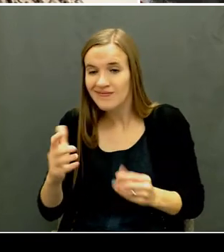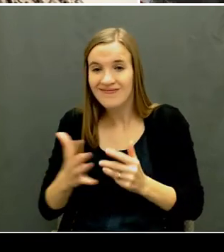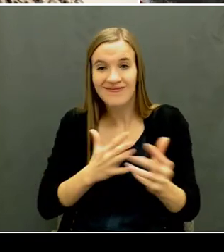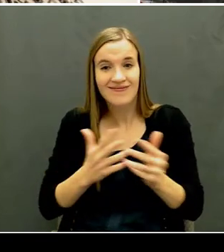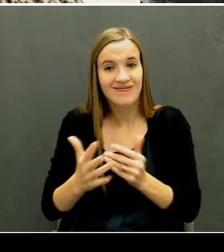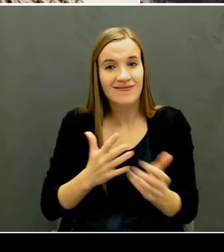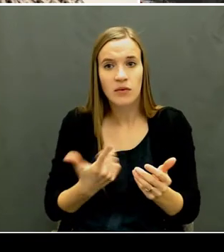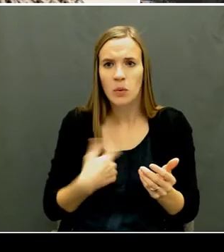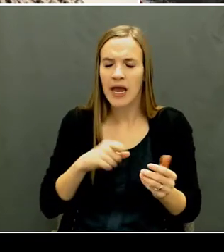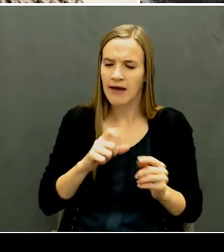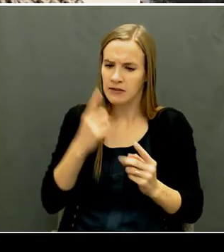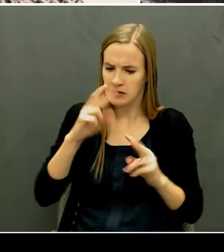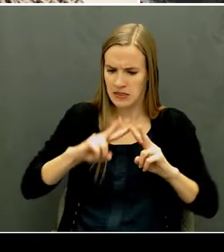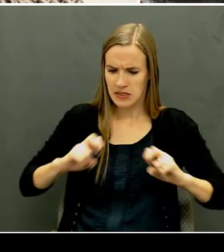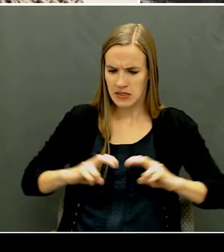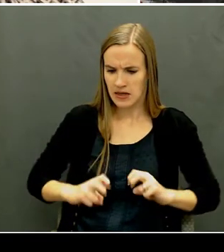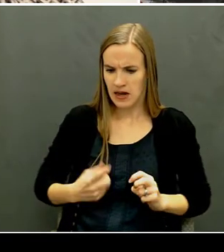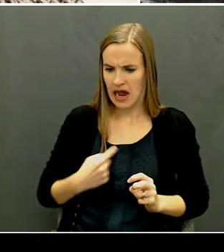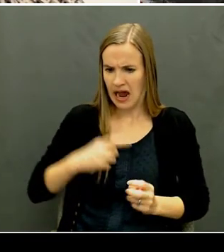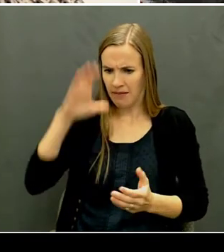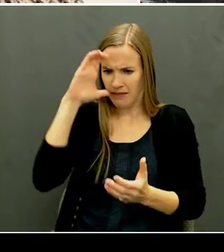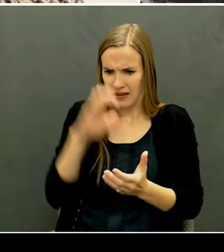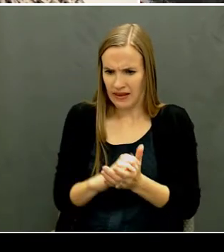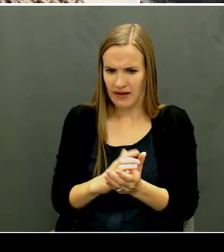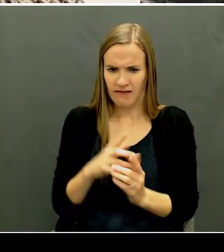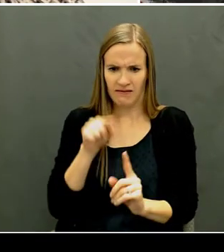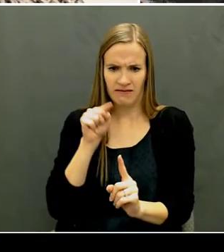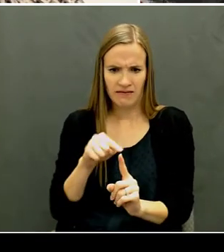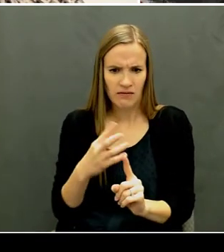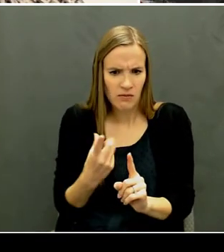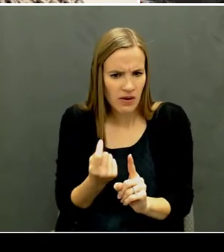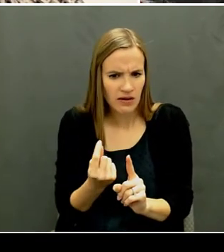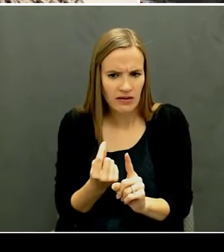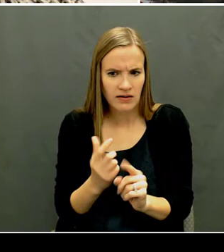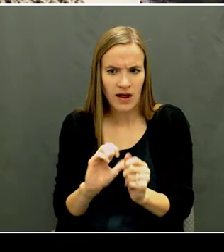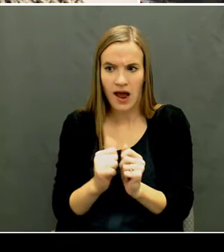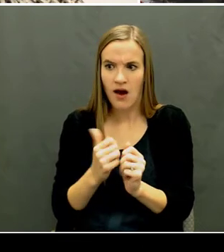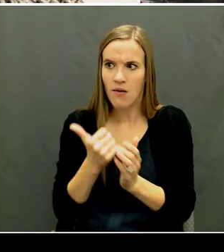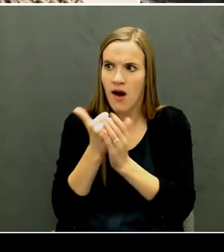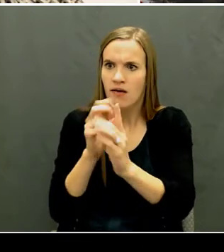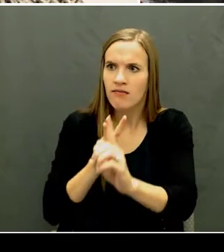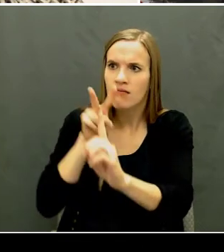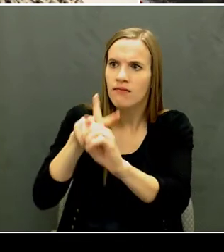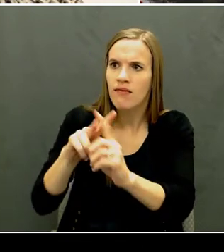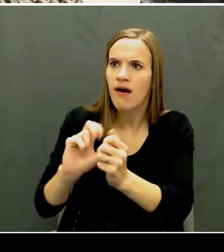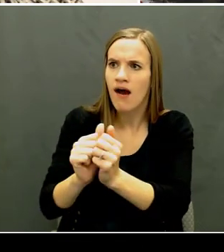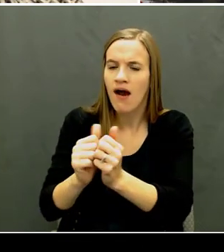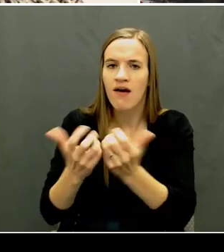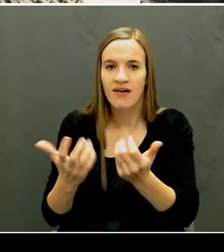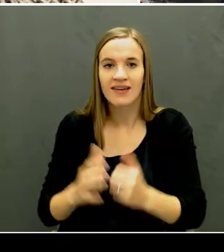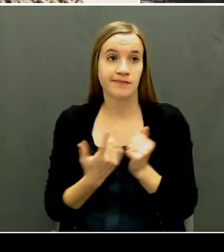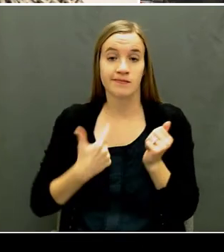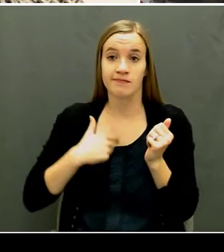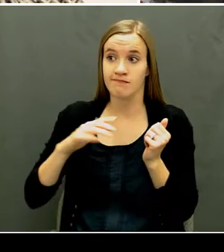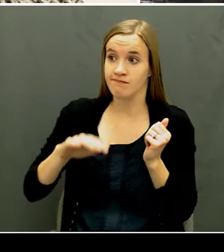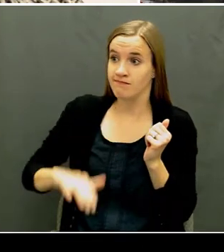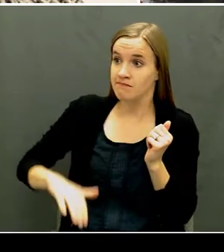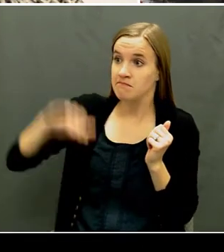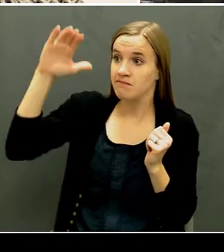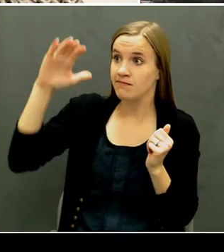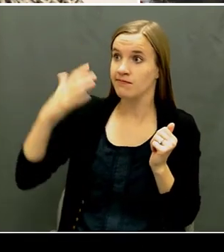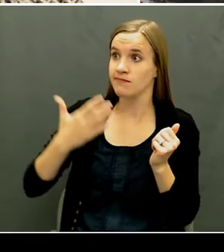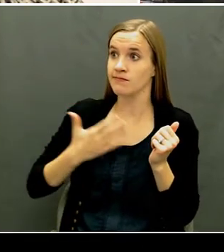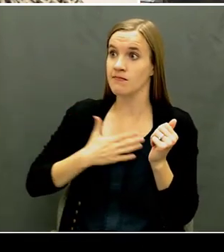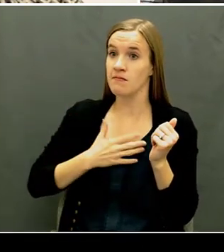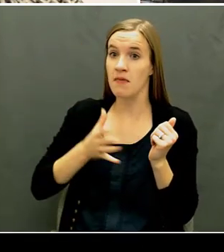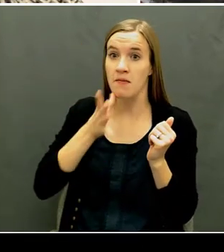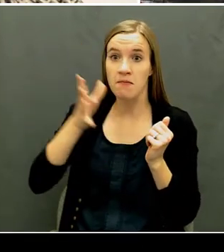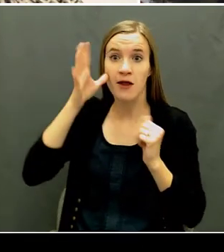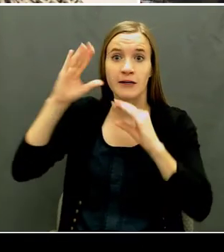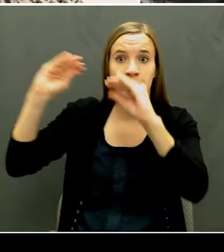know, and in my upbringing was not necessarily you know, activism upbringing. I mean my parents did